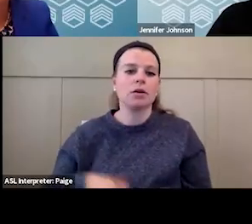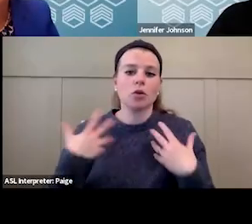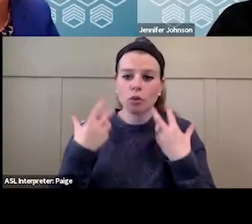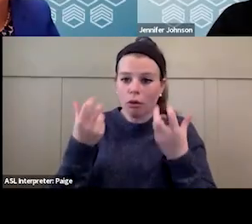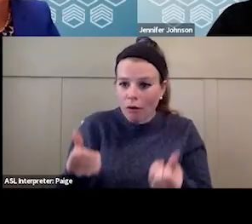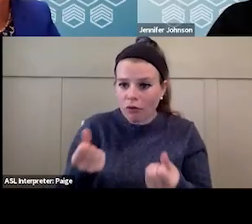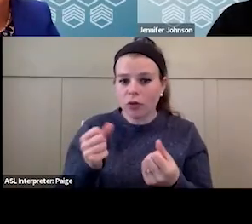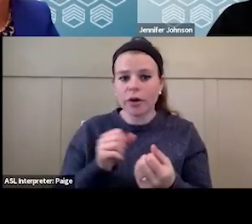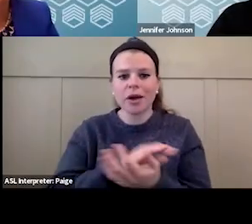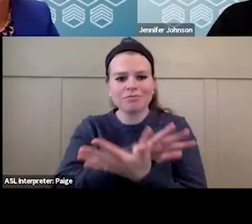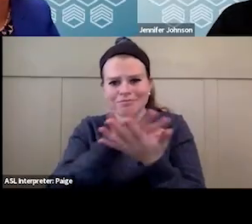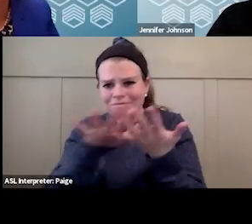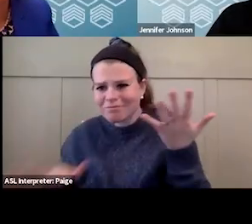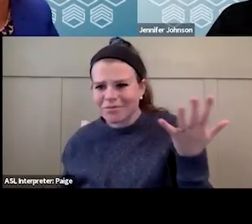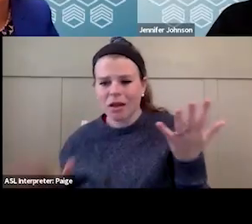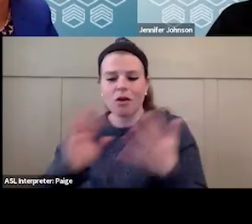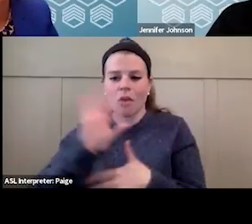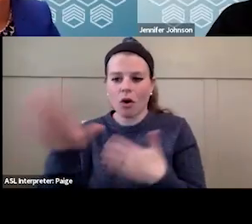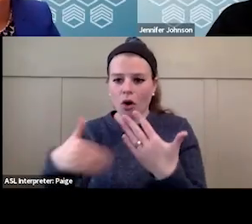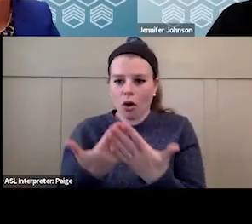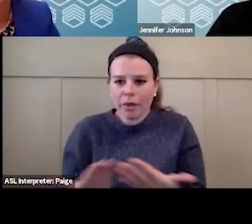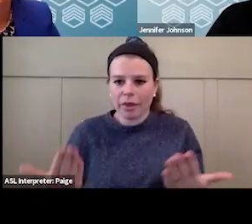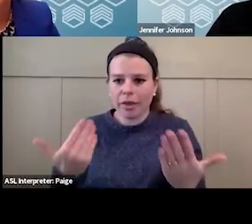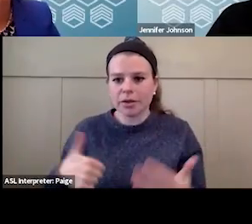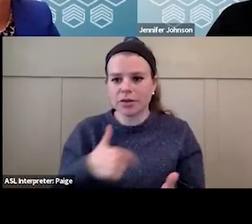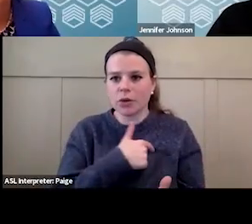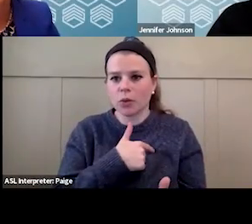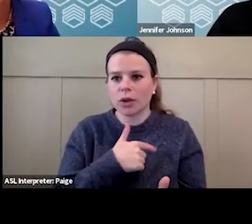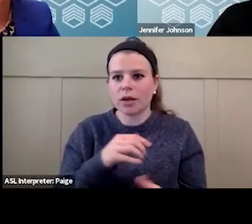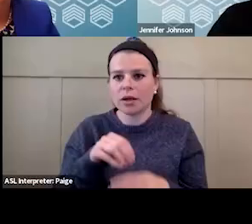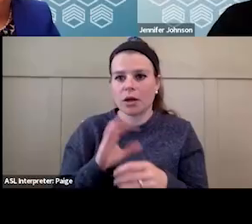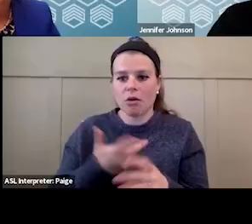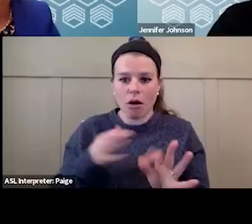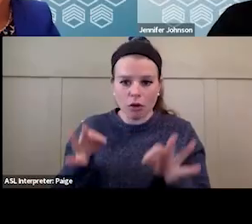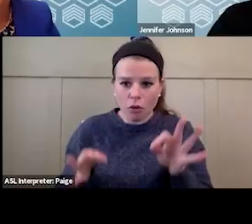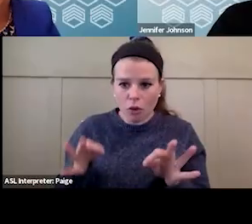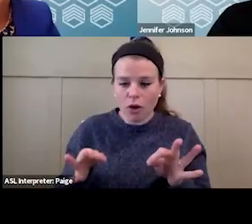and all of the things that, um, we in our, in our courts, in our treatment